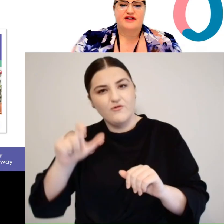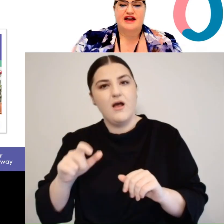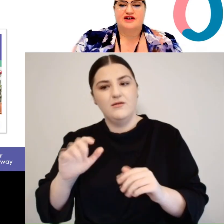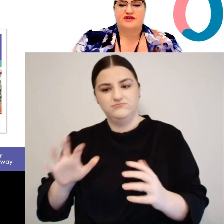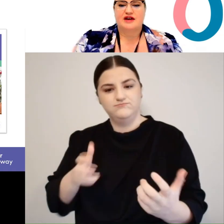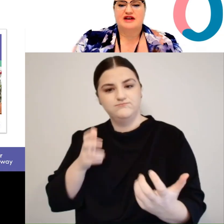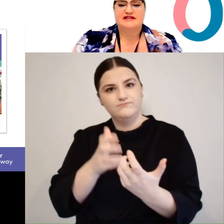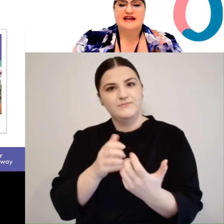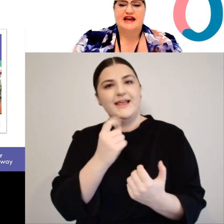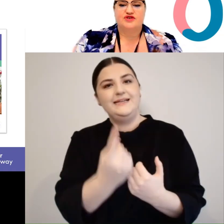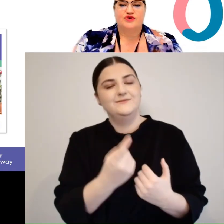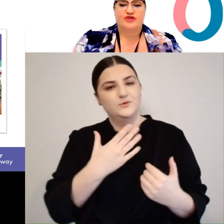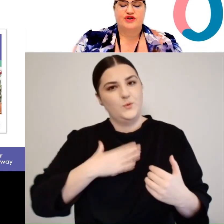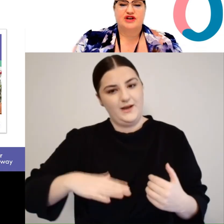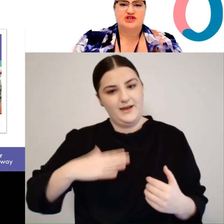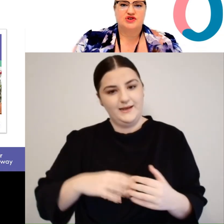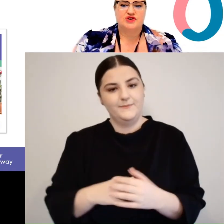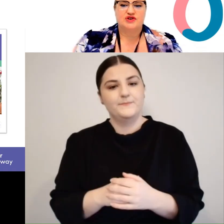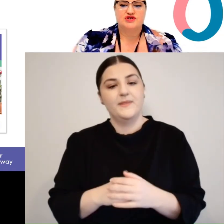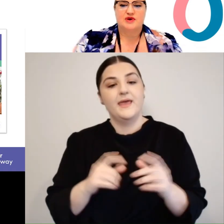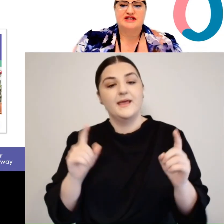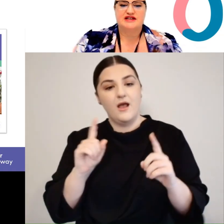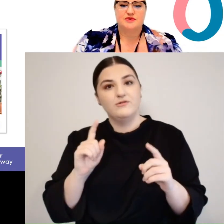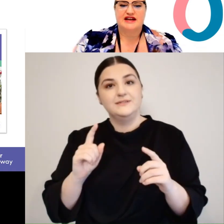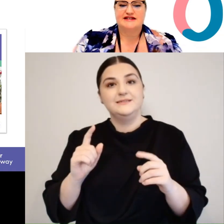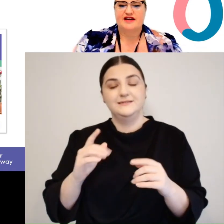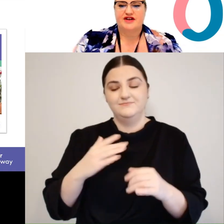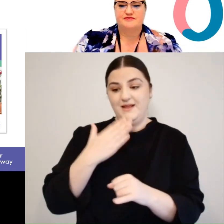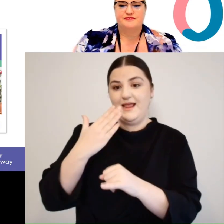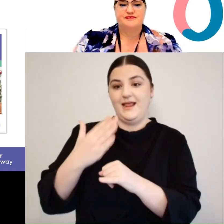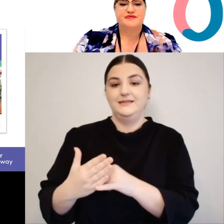Current Grant agreements end on 30 June 2027.